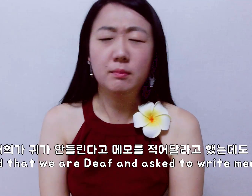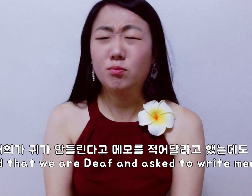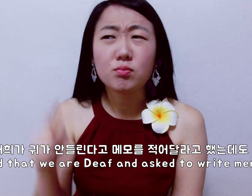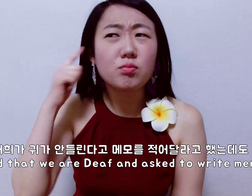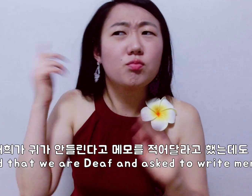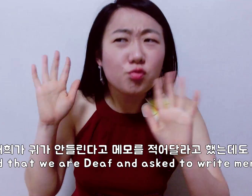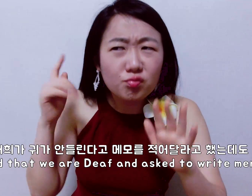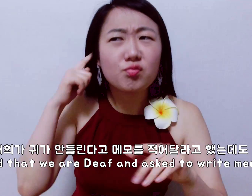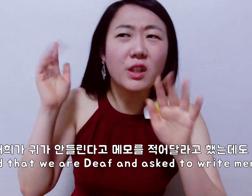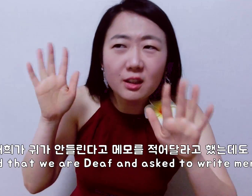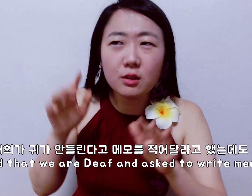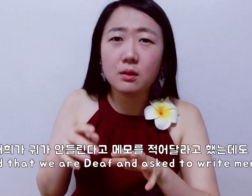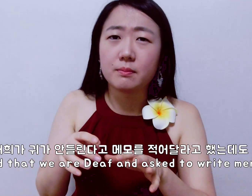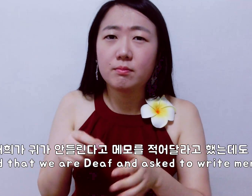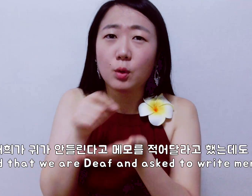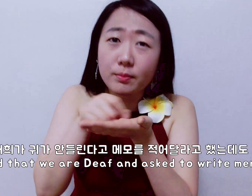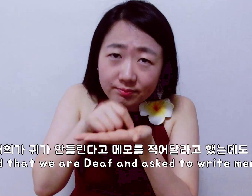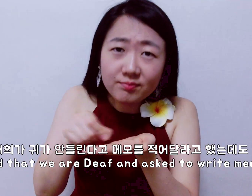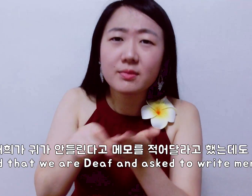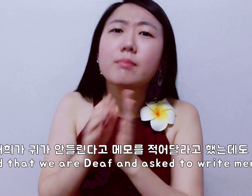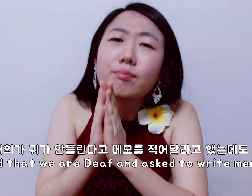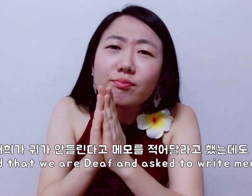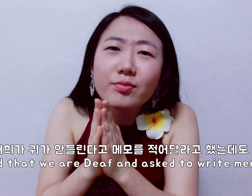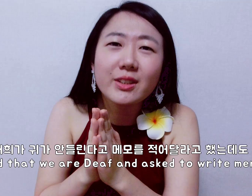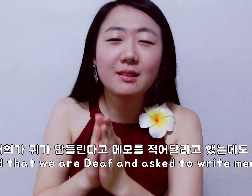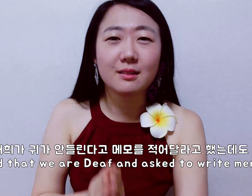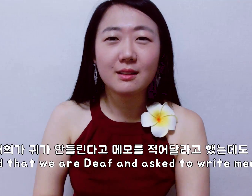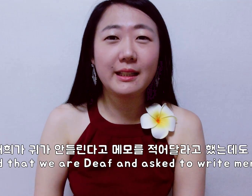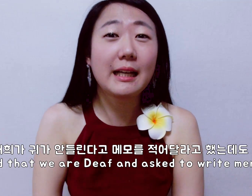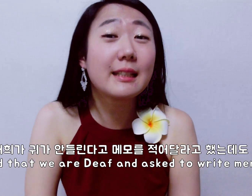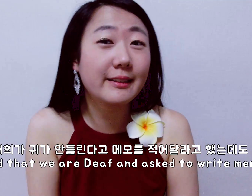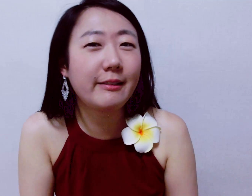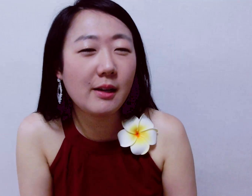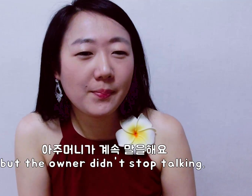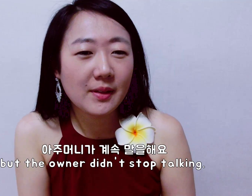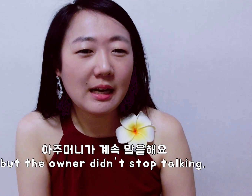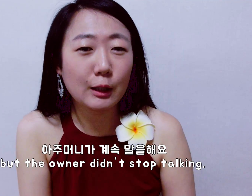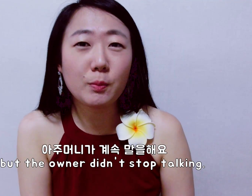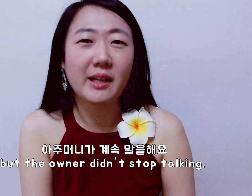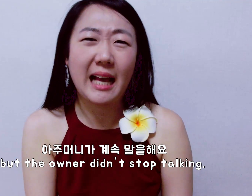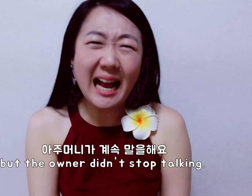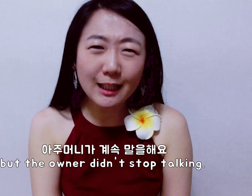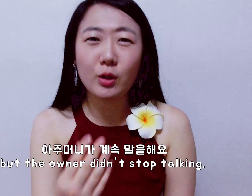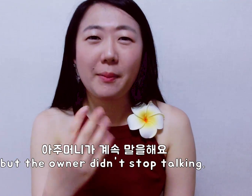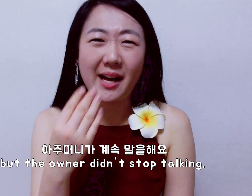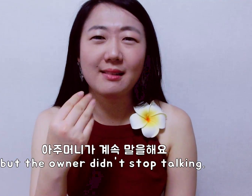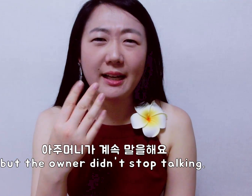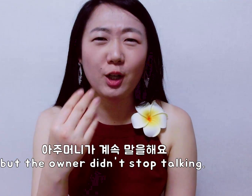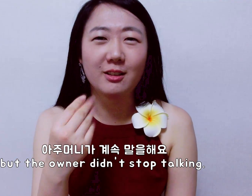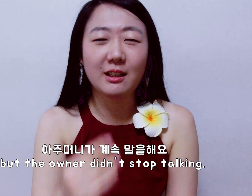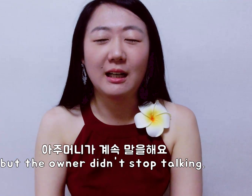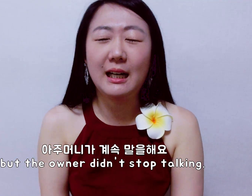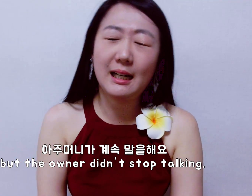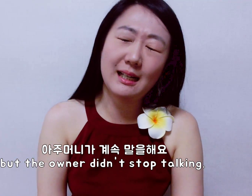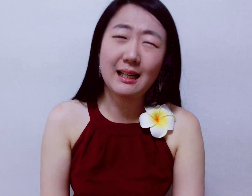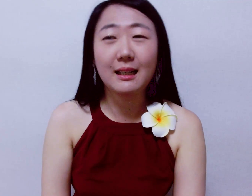근데 저희가 한국말도 잘 알아듣 기도 힘든데 but how could we understand 영어라고 잘들릴까요 english even could not understanding korean language 안들려 안들려 적어줘 we asked him to write down 그랬더니 핸드폰 메모장을키고 at phone memo app 서로 대화가 시작됐죠 and talking was started each other. 막 얘기를하고 we talked a lot